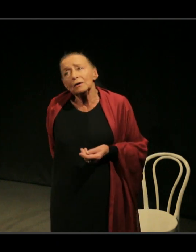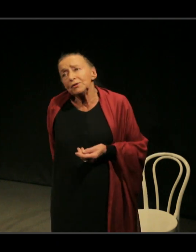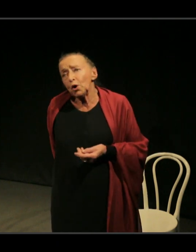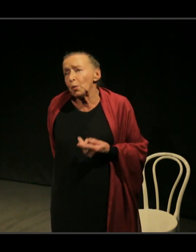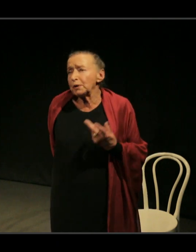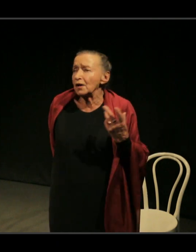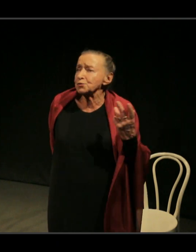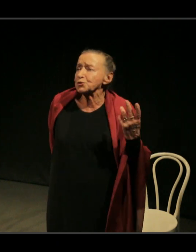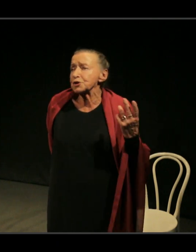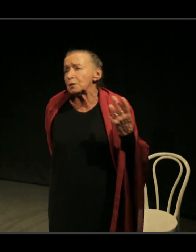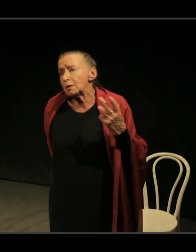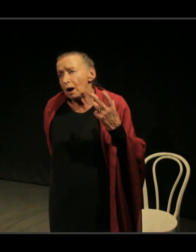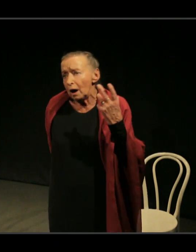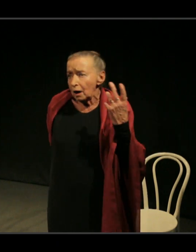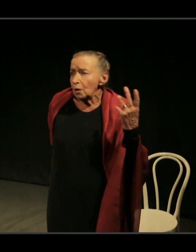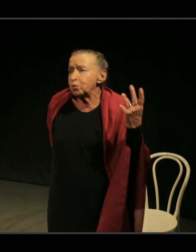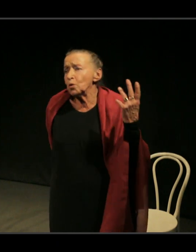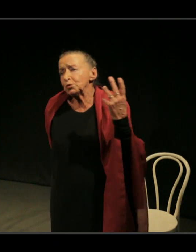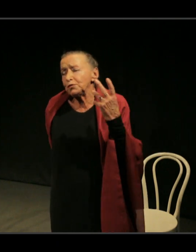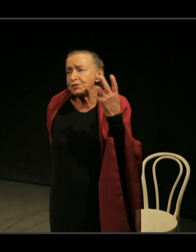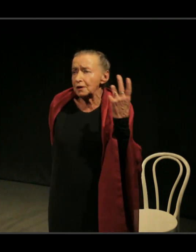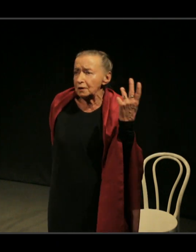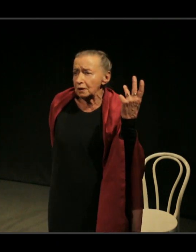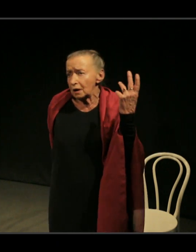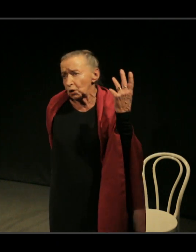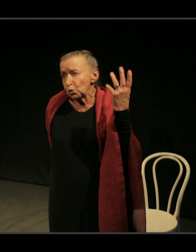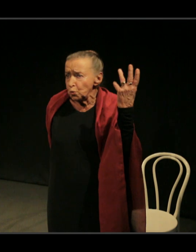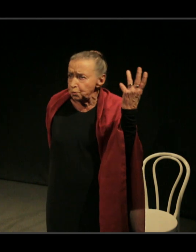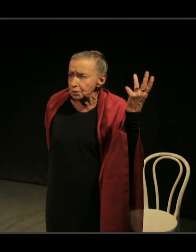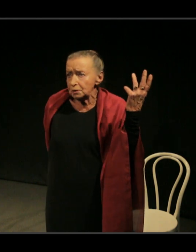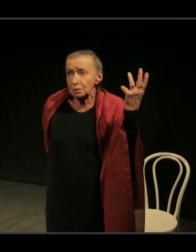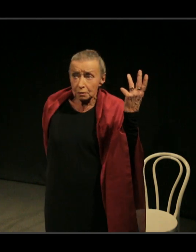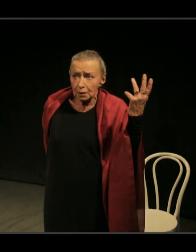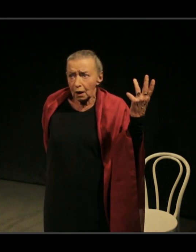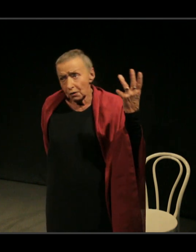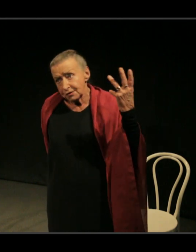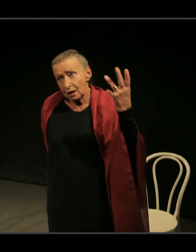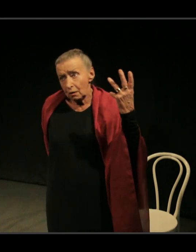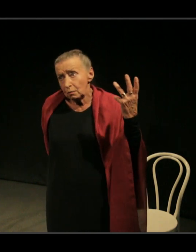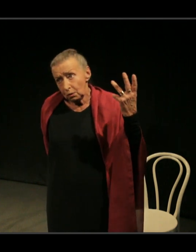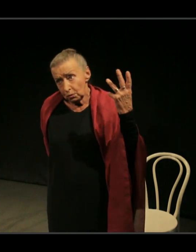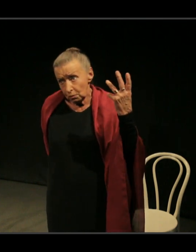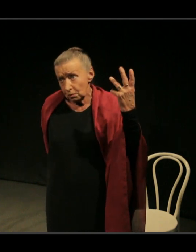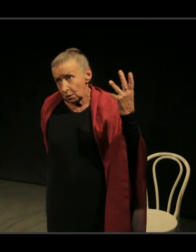A picture's harmonies come from perspective, composition,